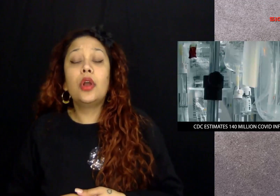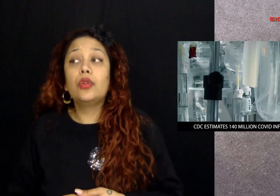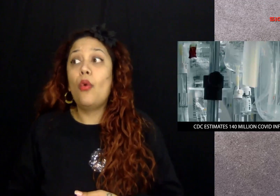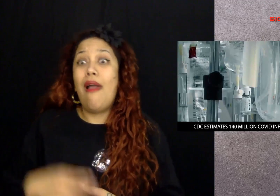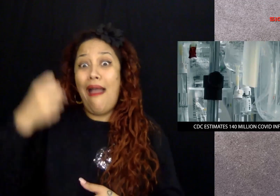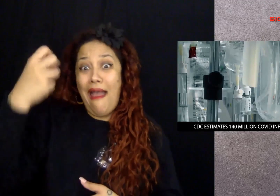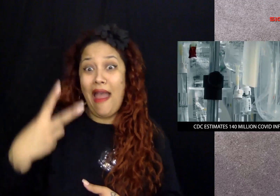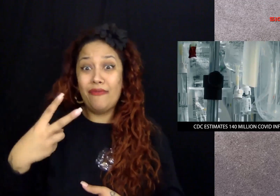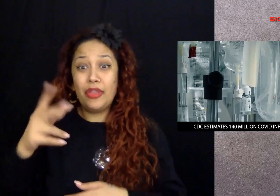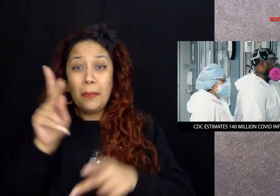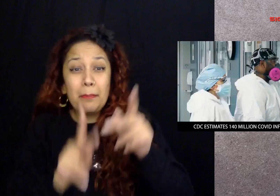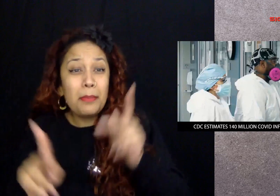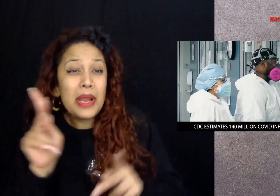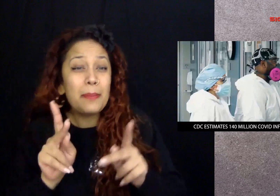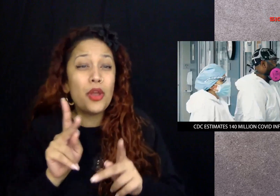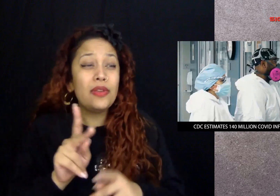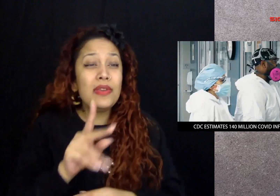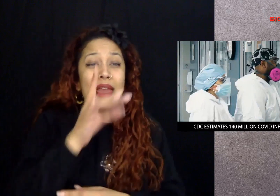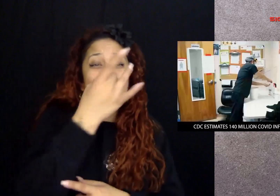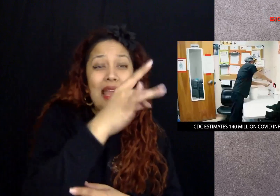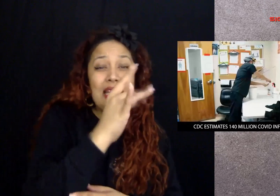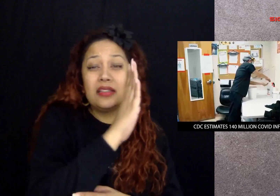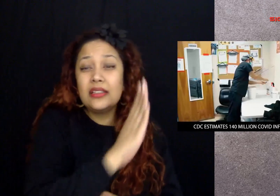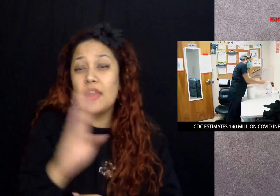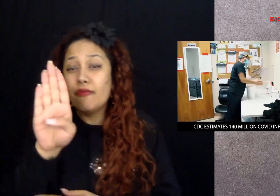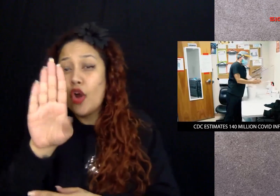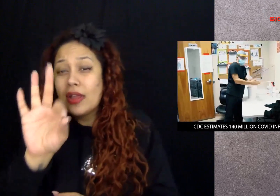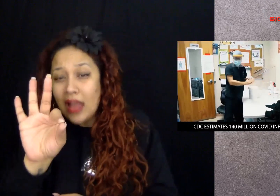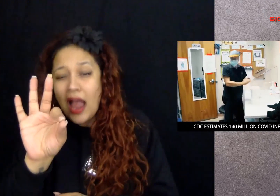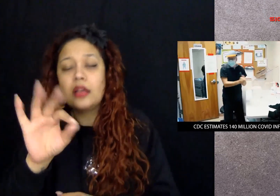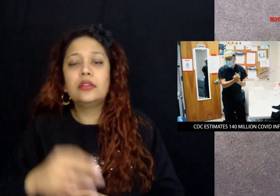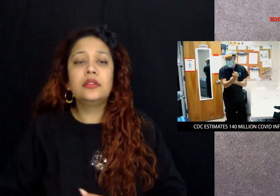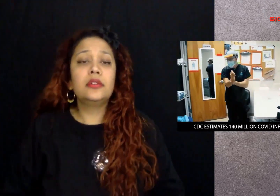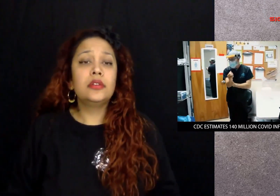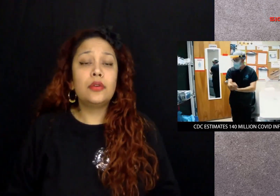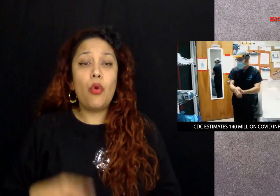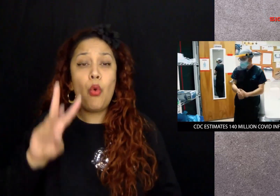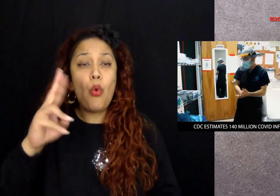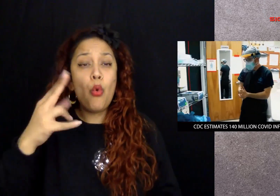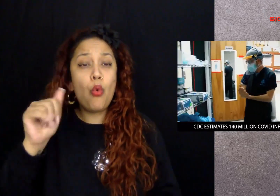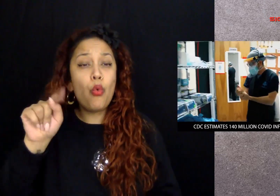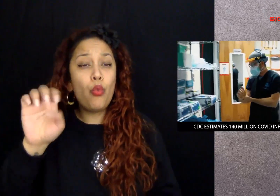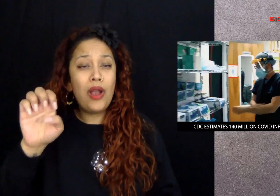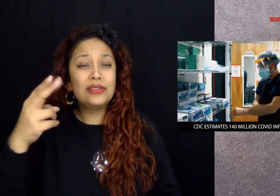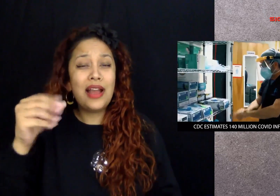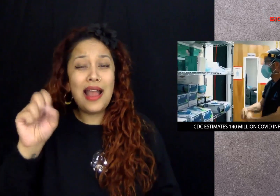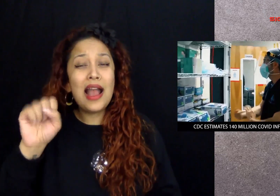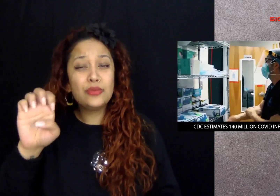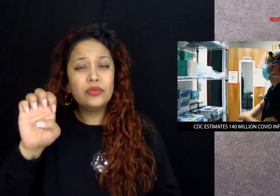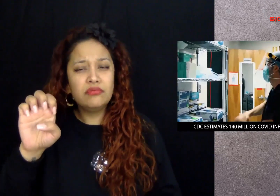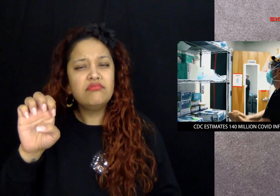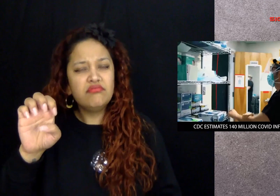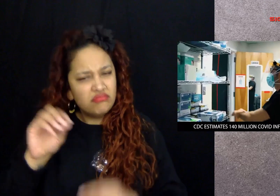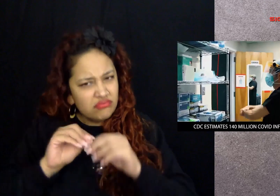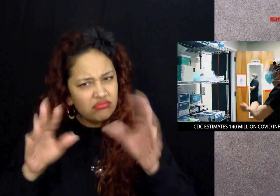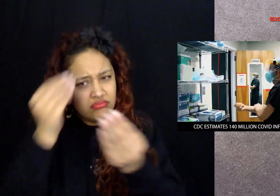that includes nearly 60% of children up to age 18 and nearly half of people 18 to 49